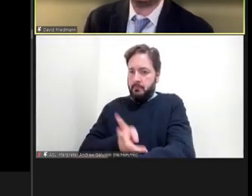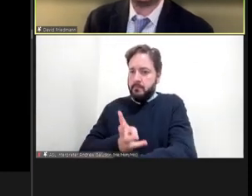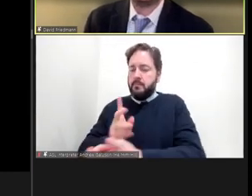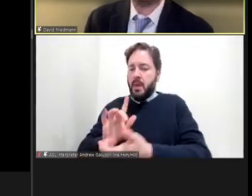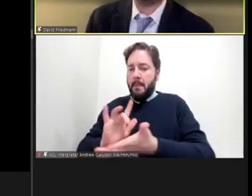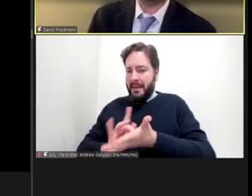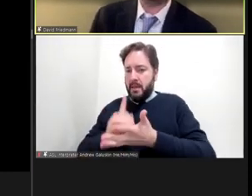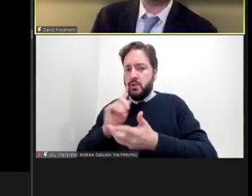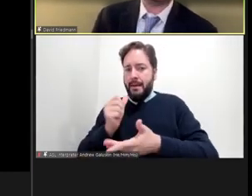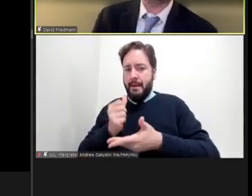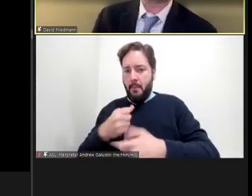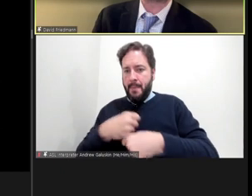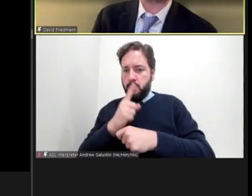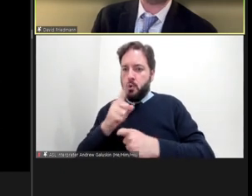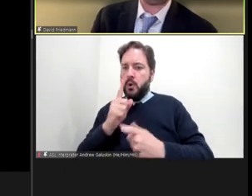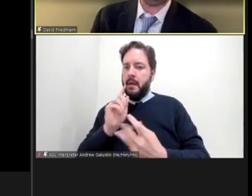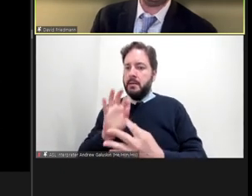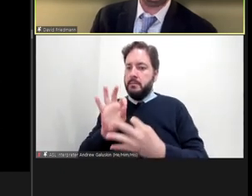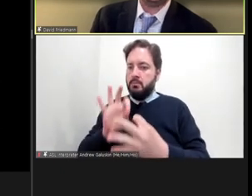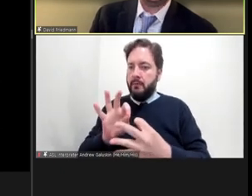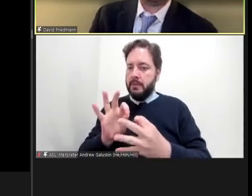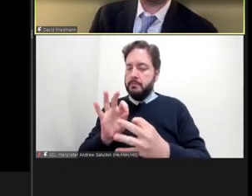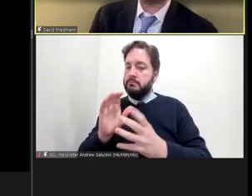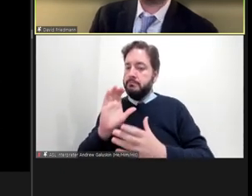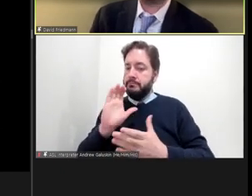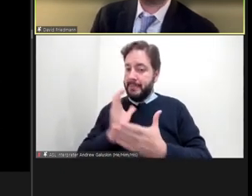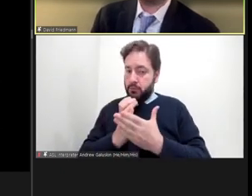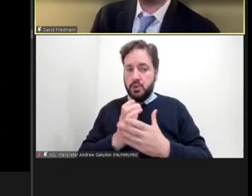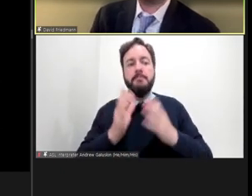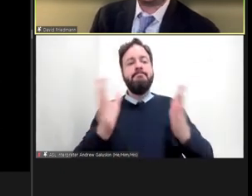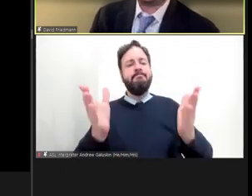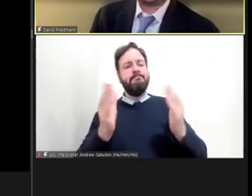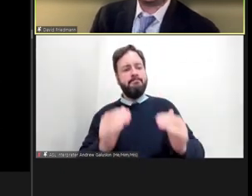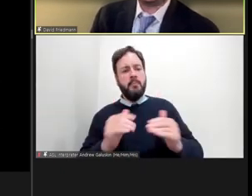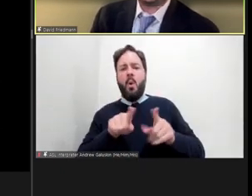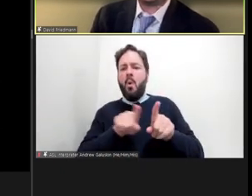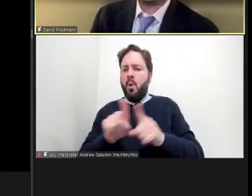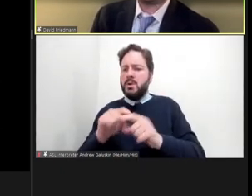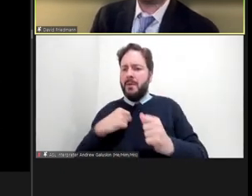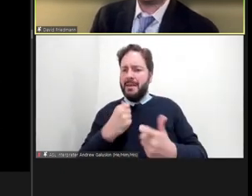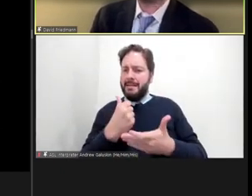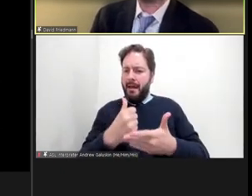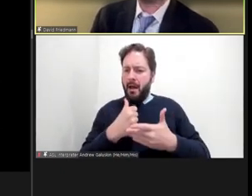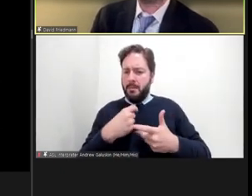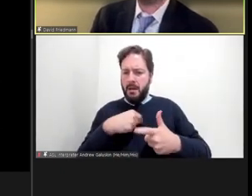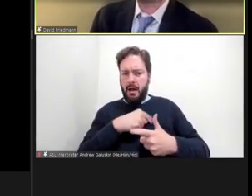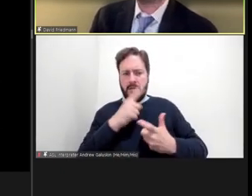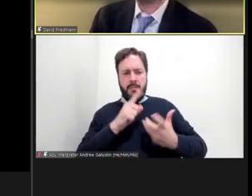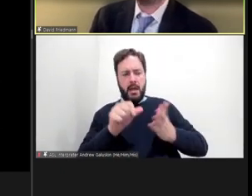imaging study. This also serves as an important surgical guide or roadmap for